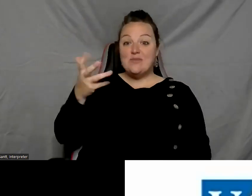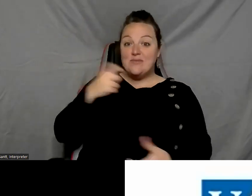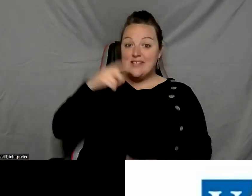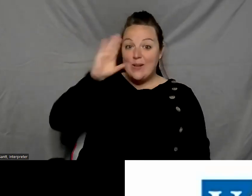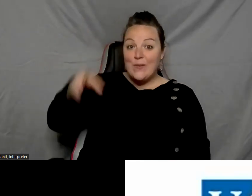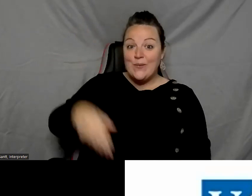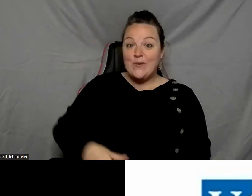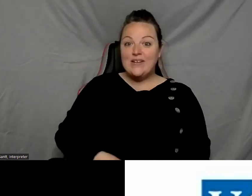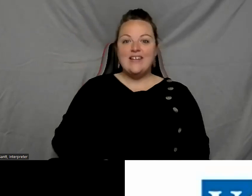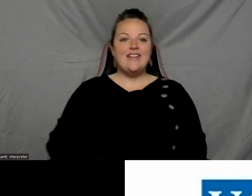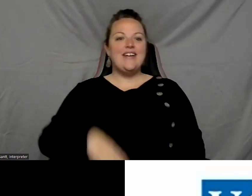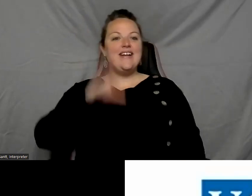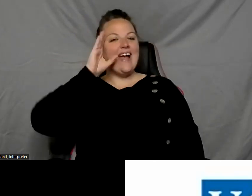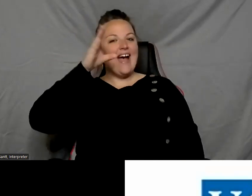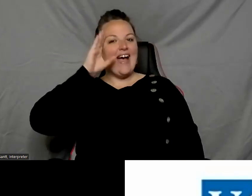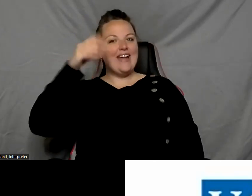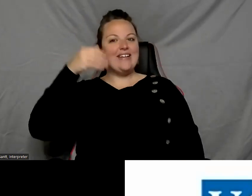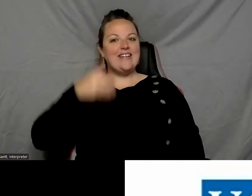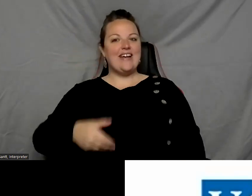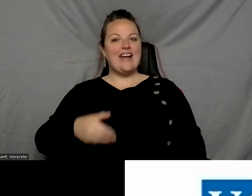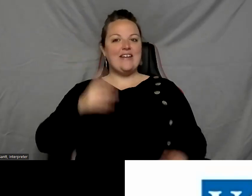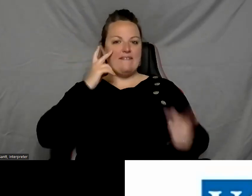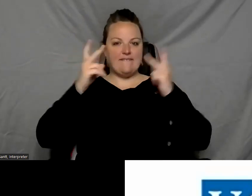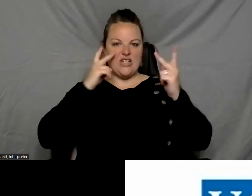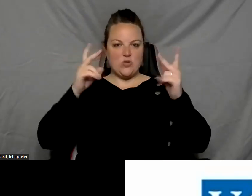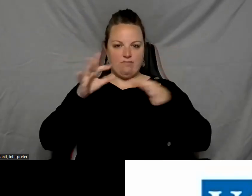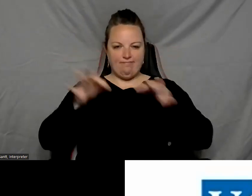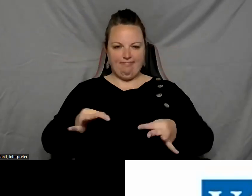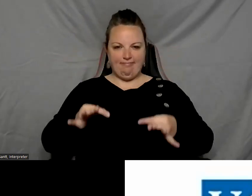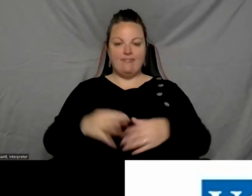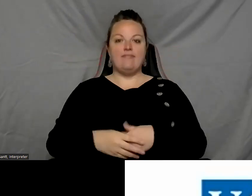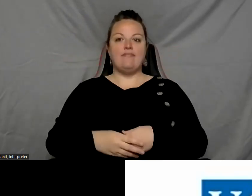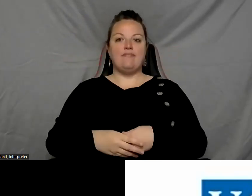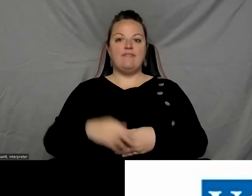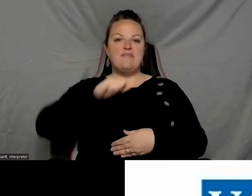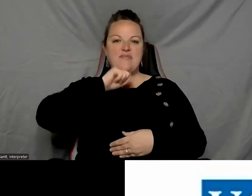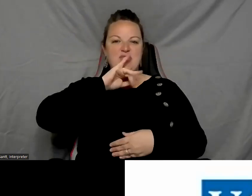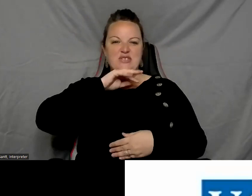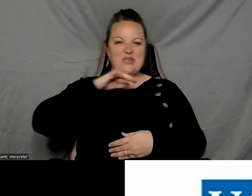Hi, everyone. I'm for visual reference, I have I'm a dirty blonde, I have brown and